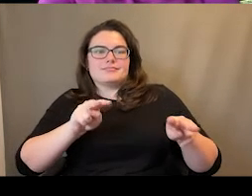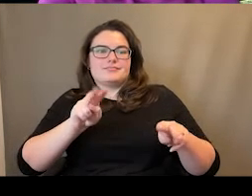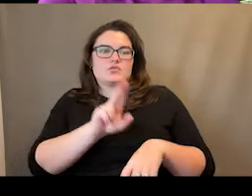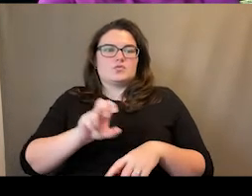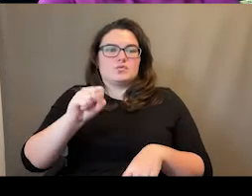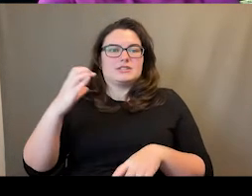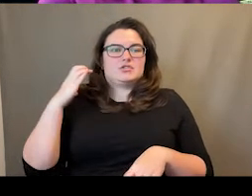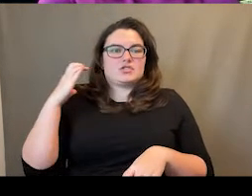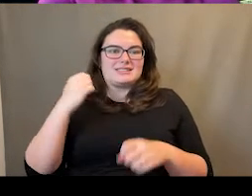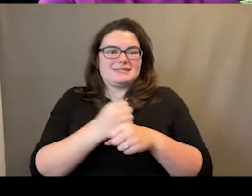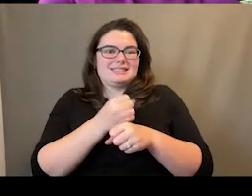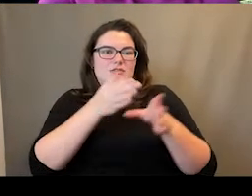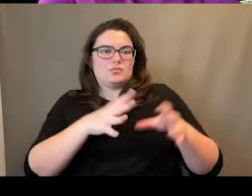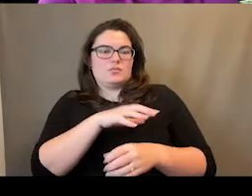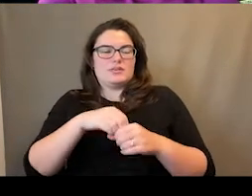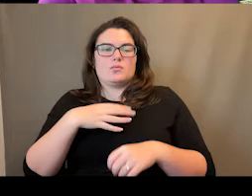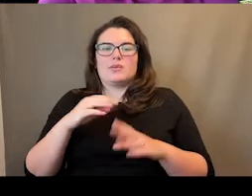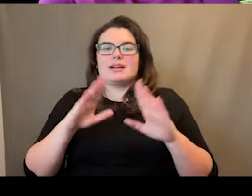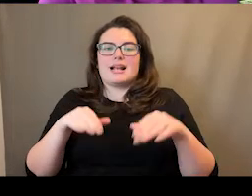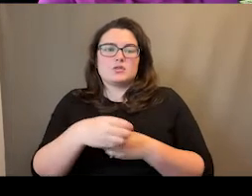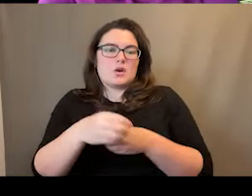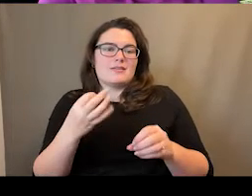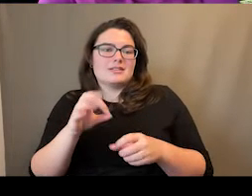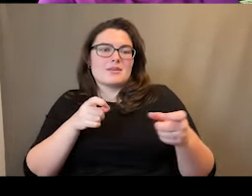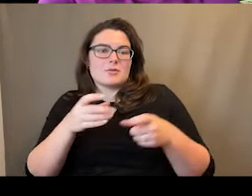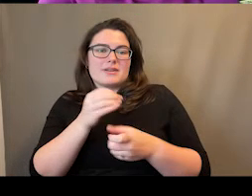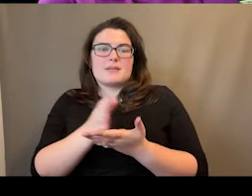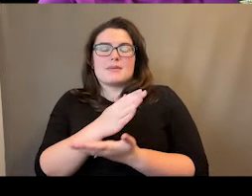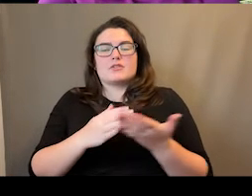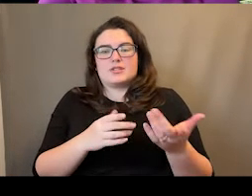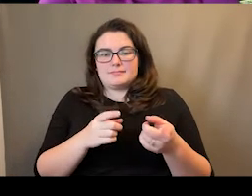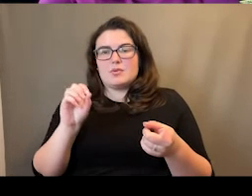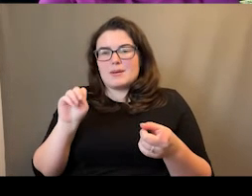the White House Office of Management and Budget, or OMB.